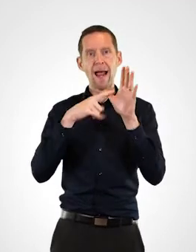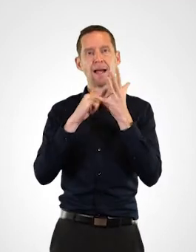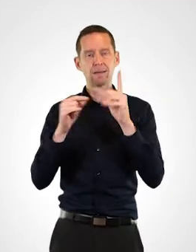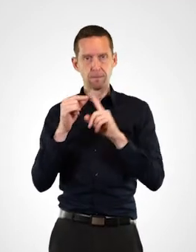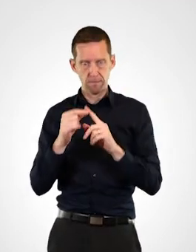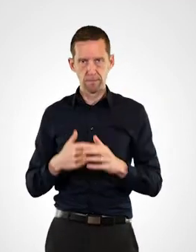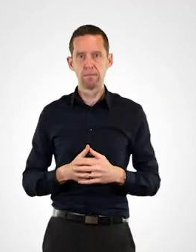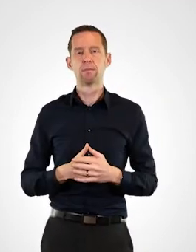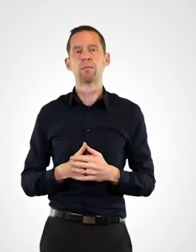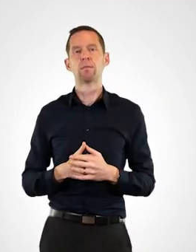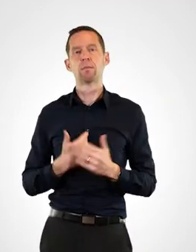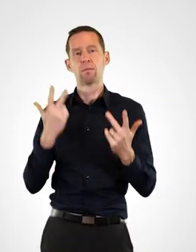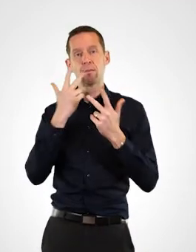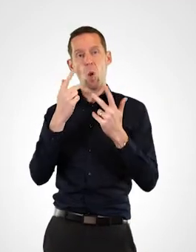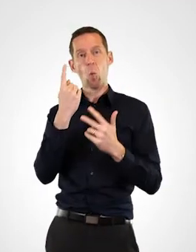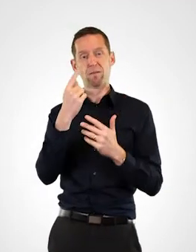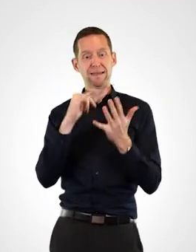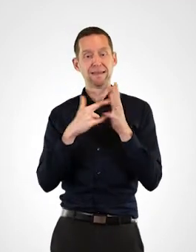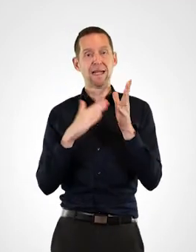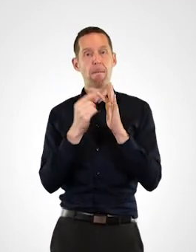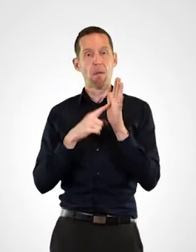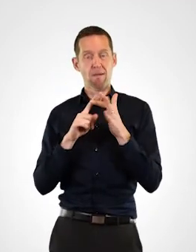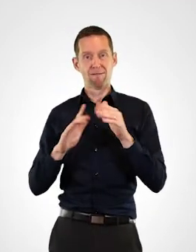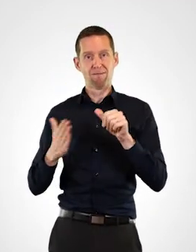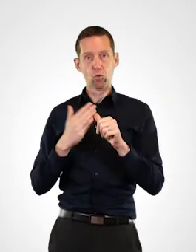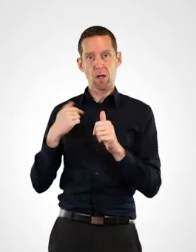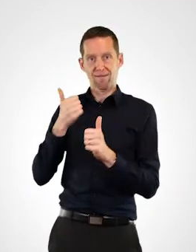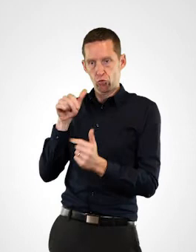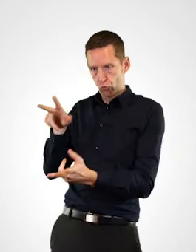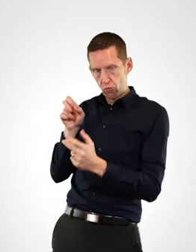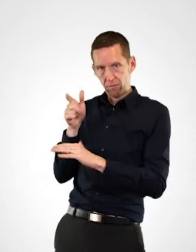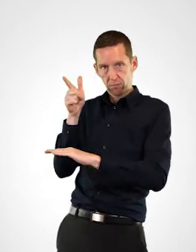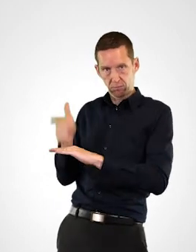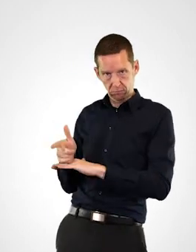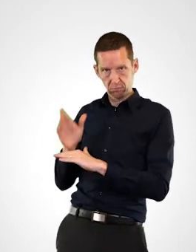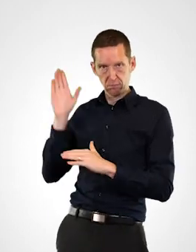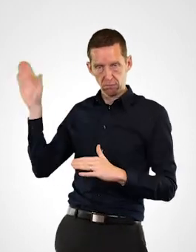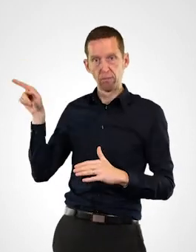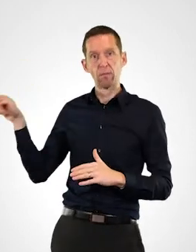let's take a look at one of the first samples I gathered and videotaped.